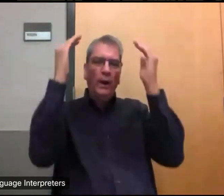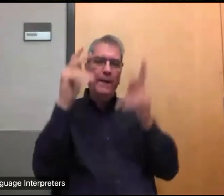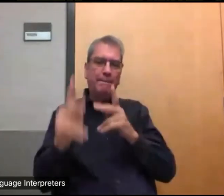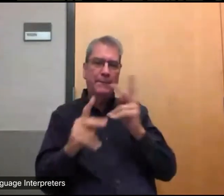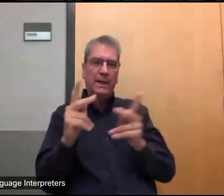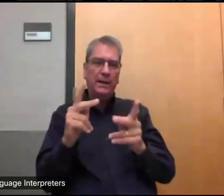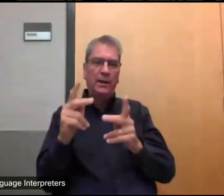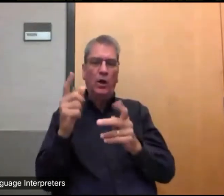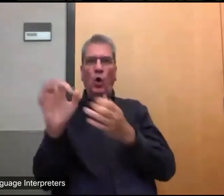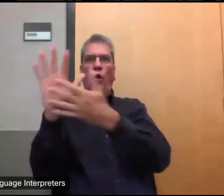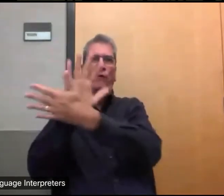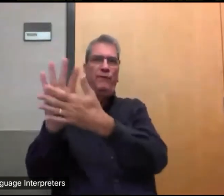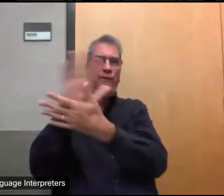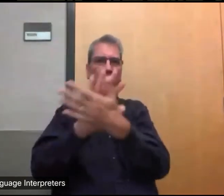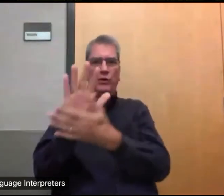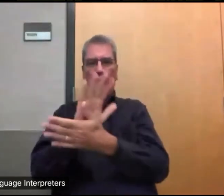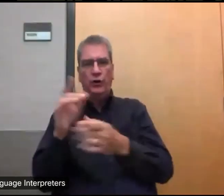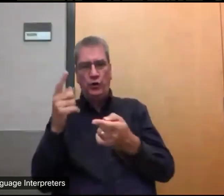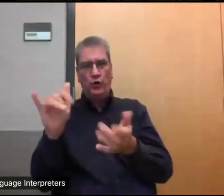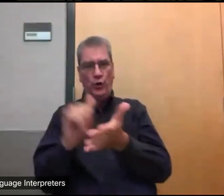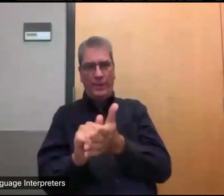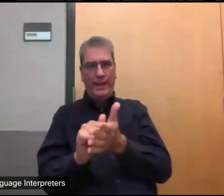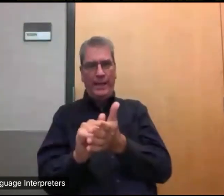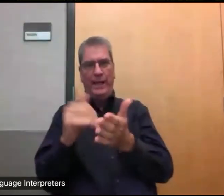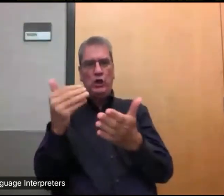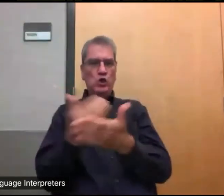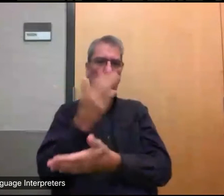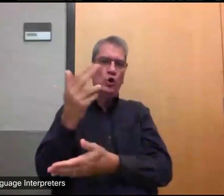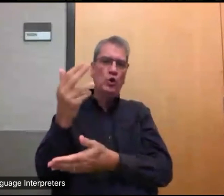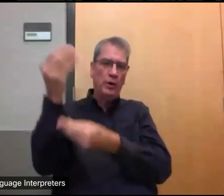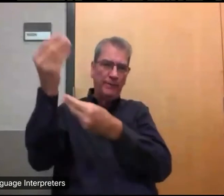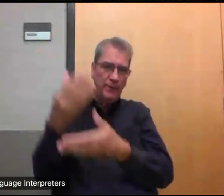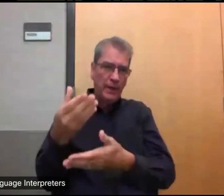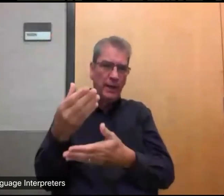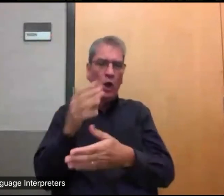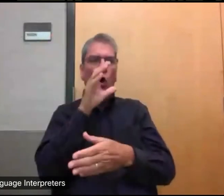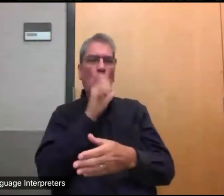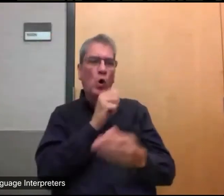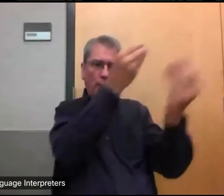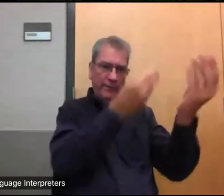that that confusion time, that's just going to exacerbate that. And then you're going to get criticized for changing changing your guidance and things